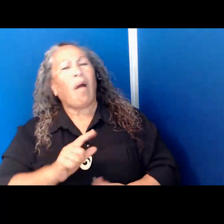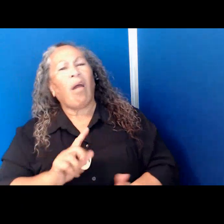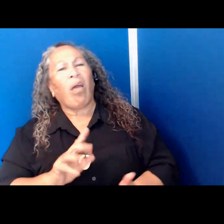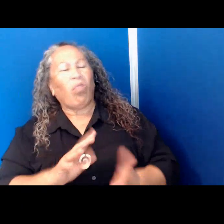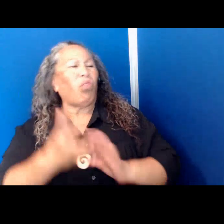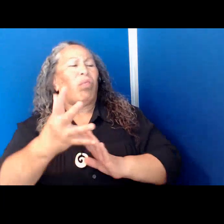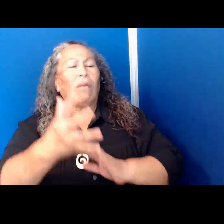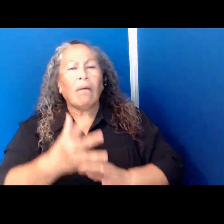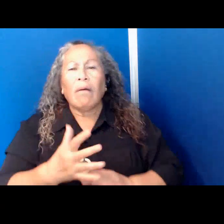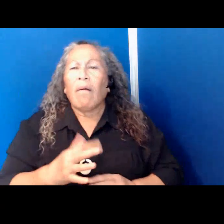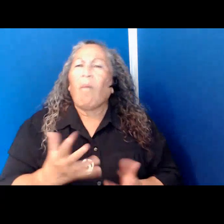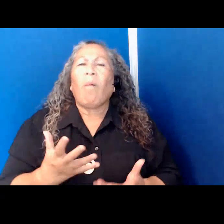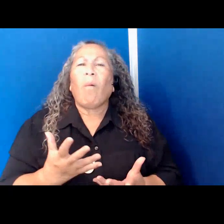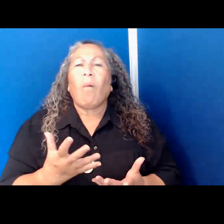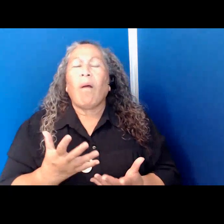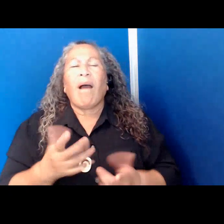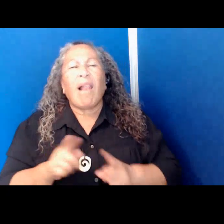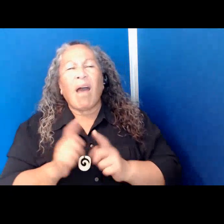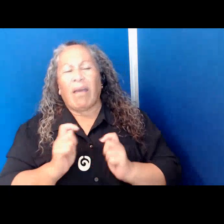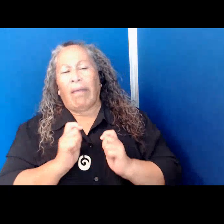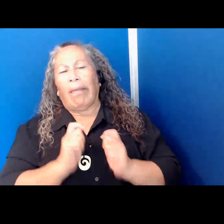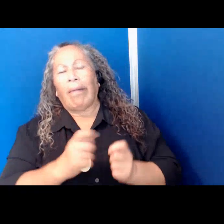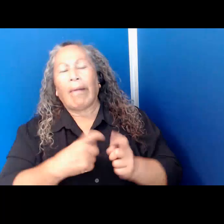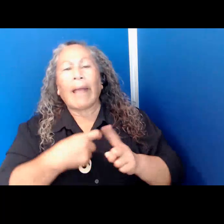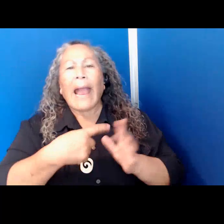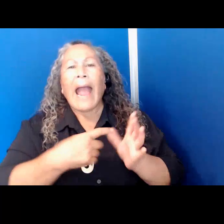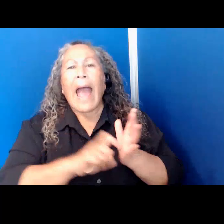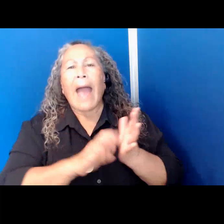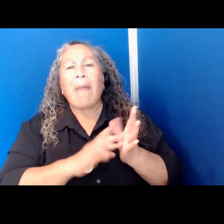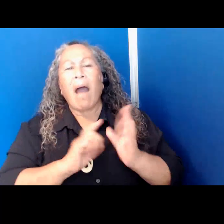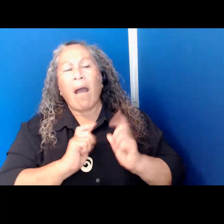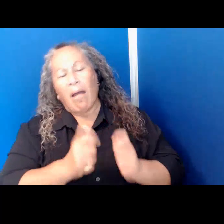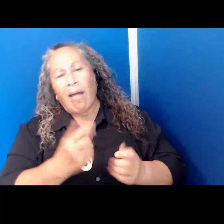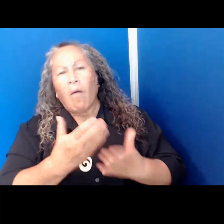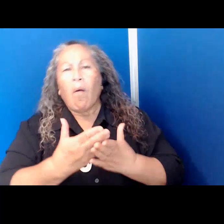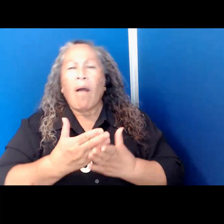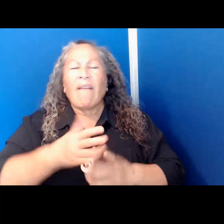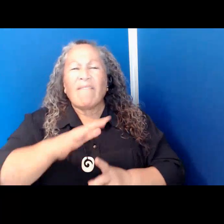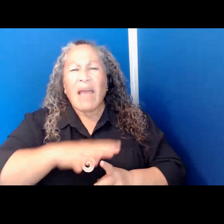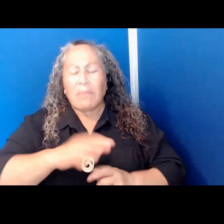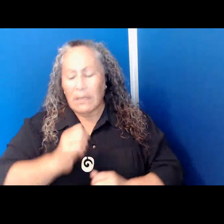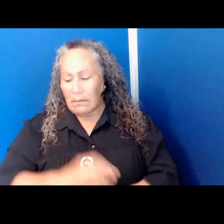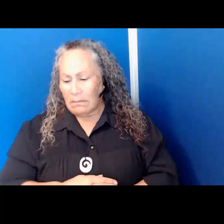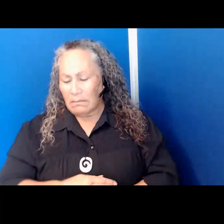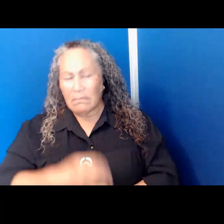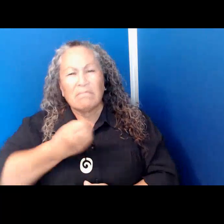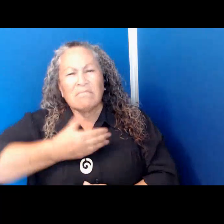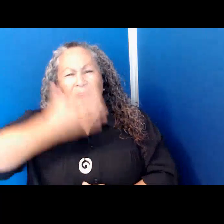or karma coming back to hit the family, and the shame and embarrassment that comes with it,